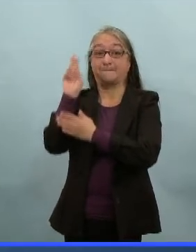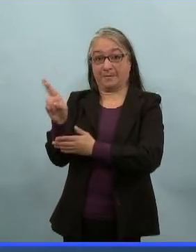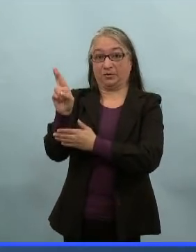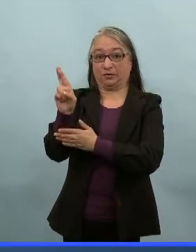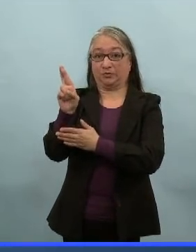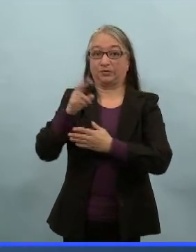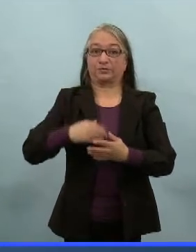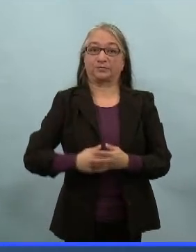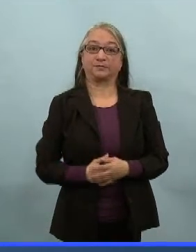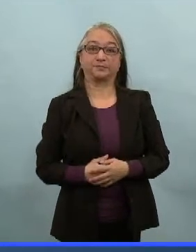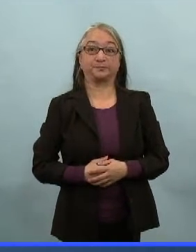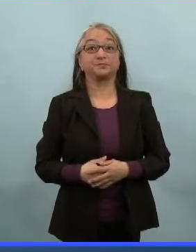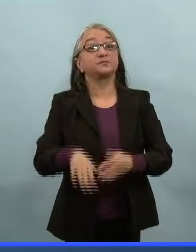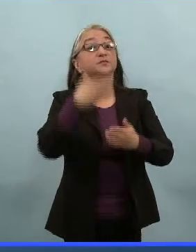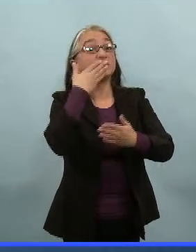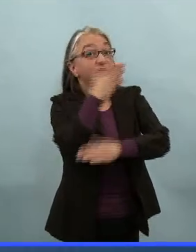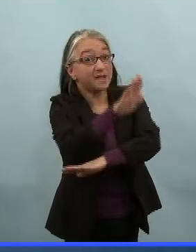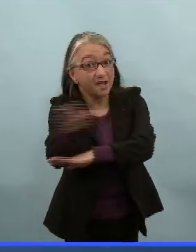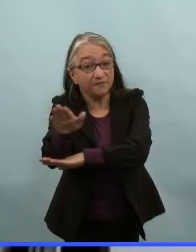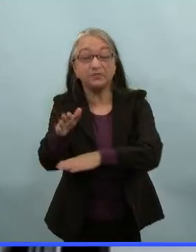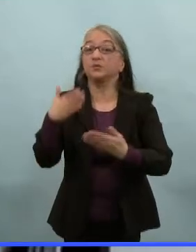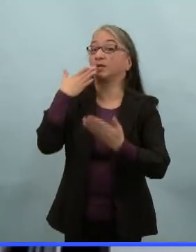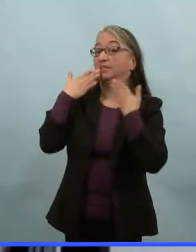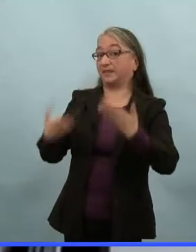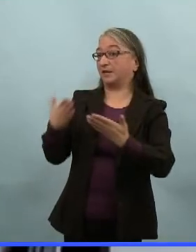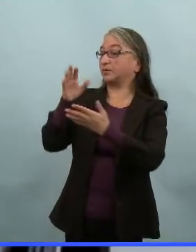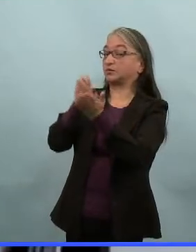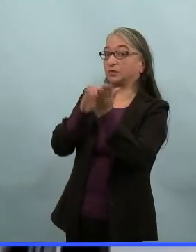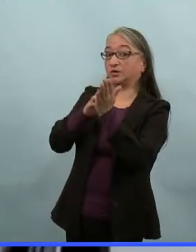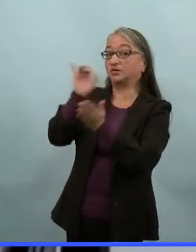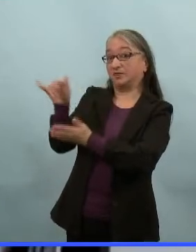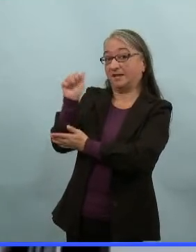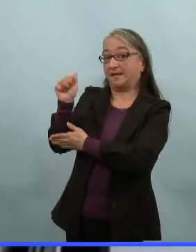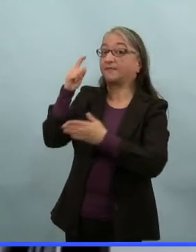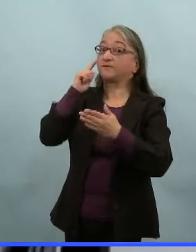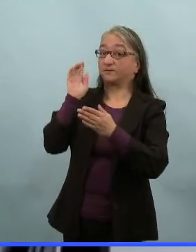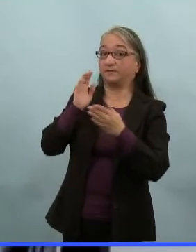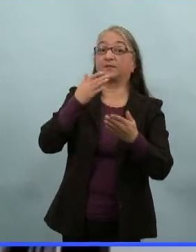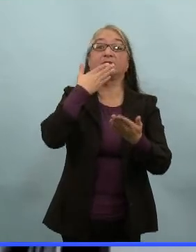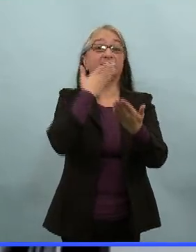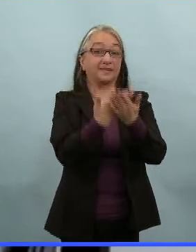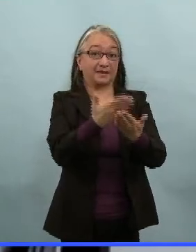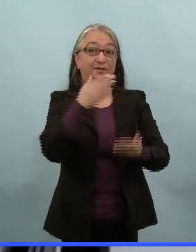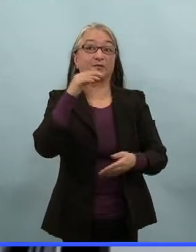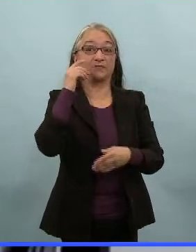good afternoon thank you dr atwal i'm dr joss reimer the medical lead on the province's vaccine